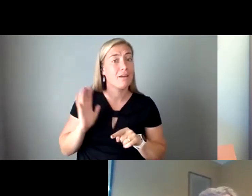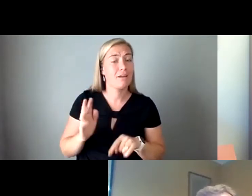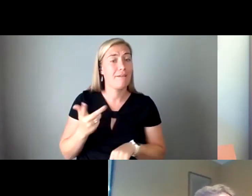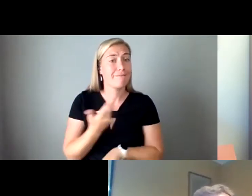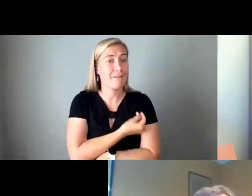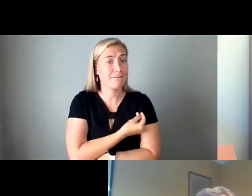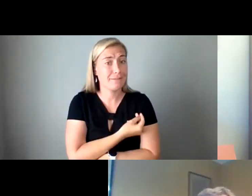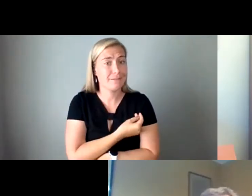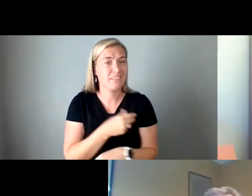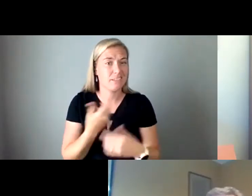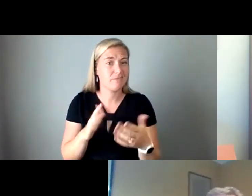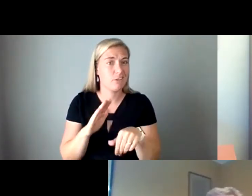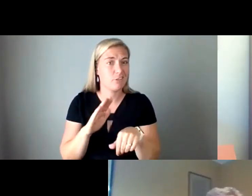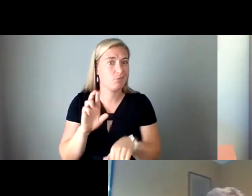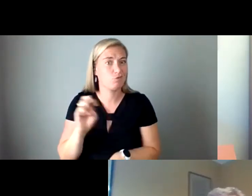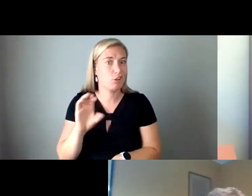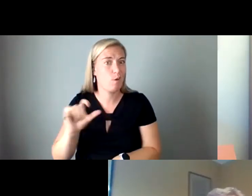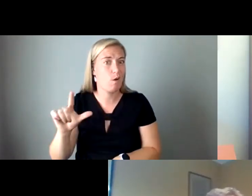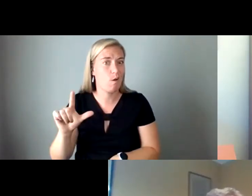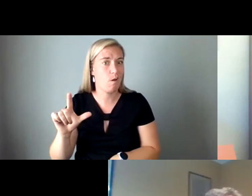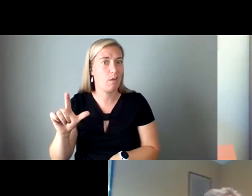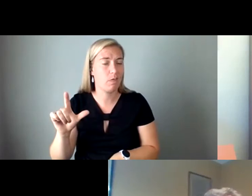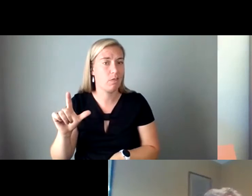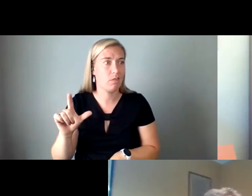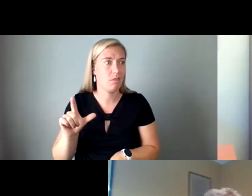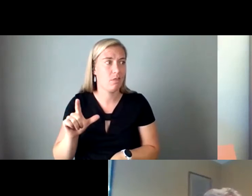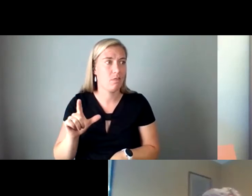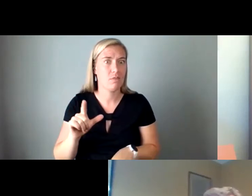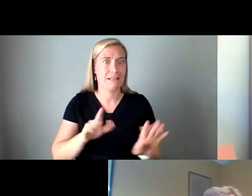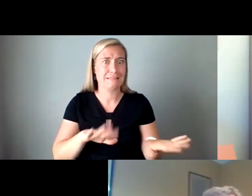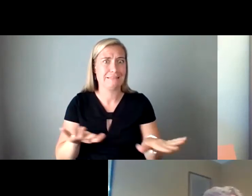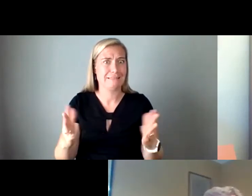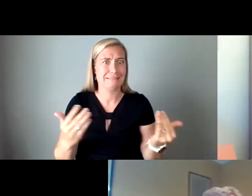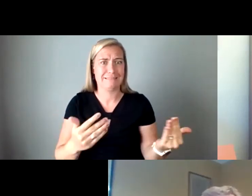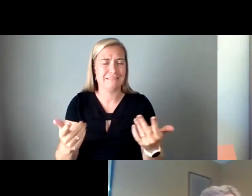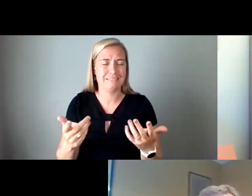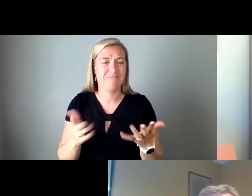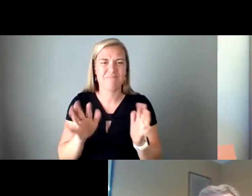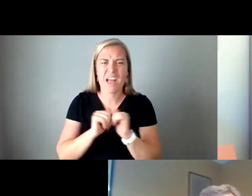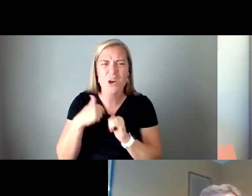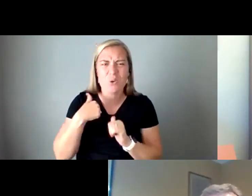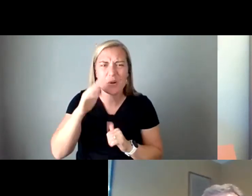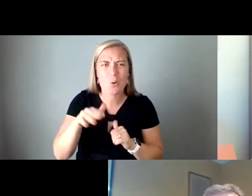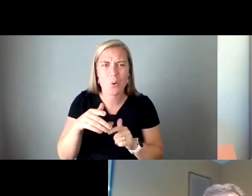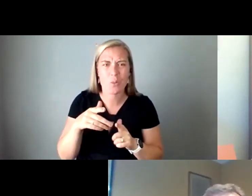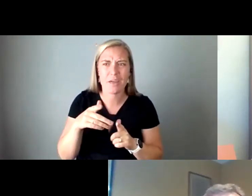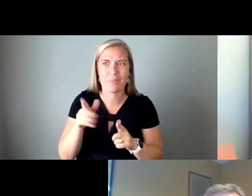recalled. How do we know that there won't be significant side effects in years to come?".